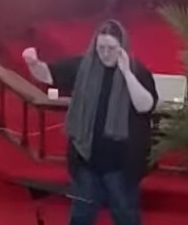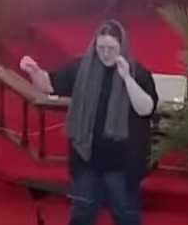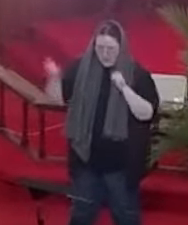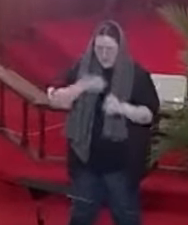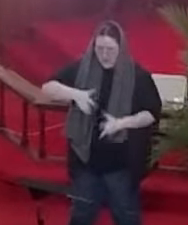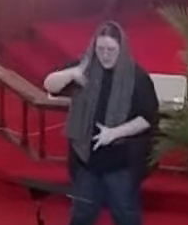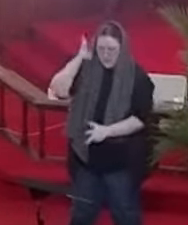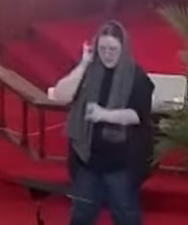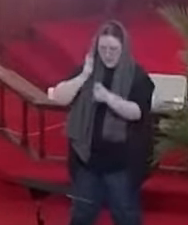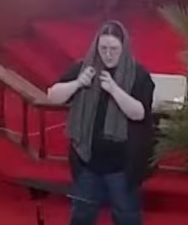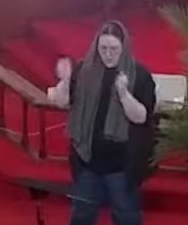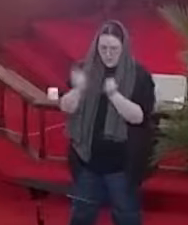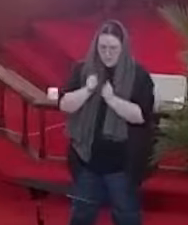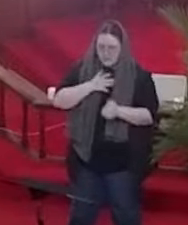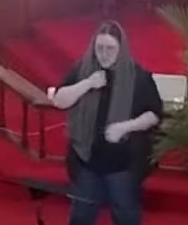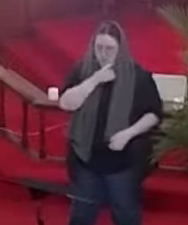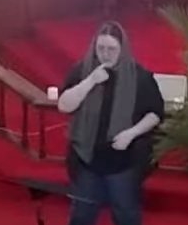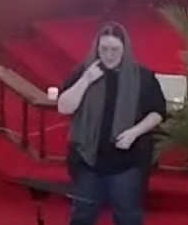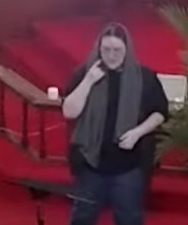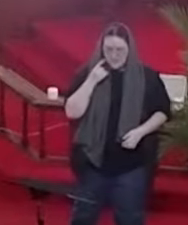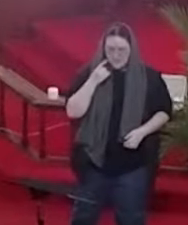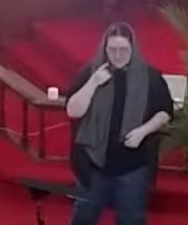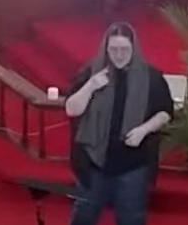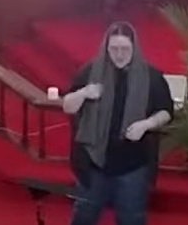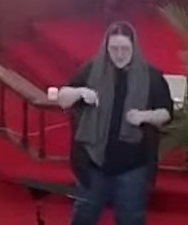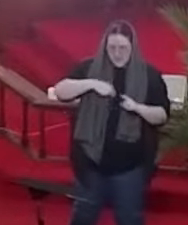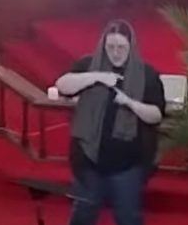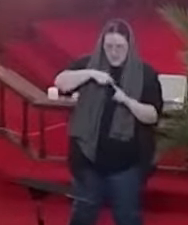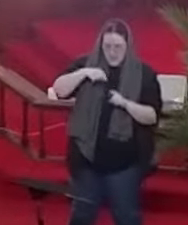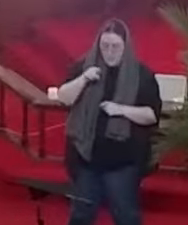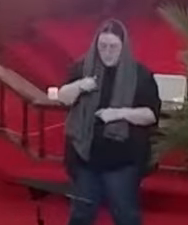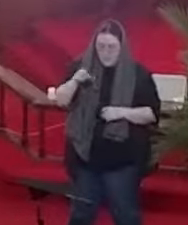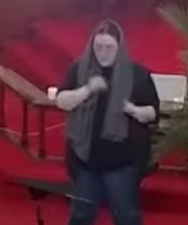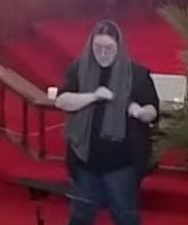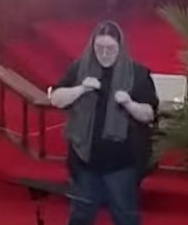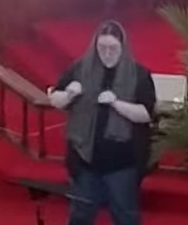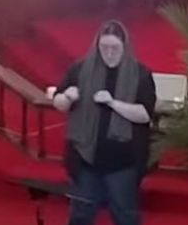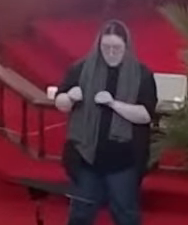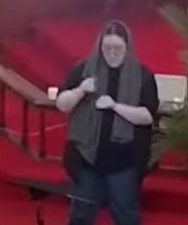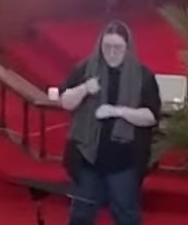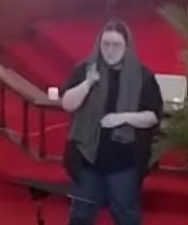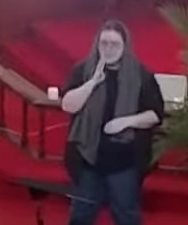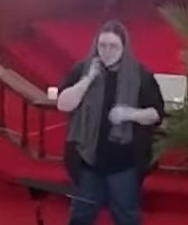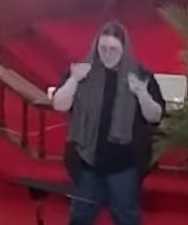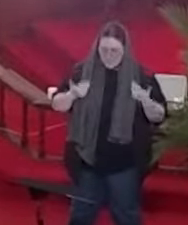And I hear with my eyes. When you move, you speak to me.